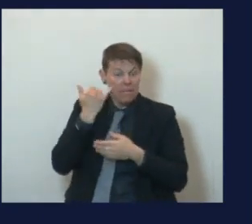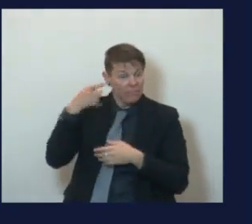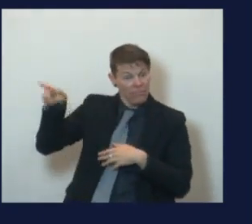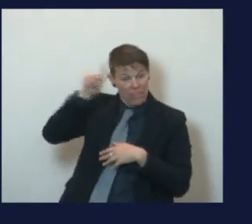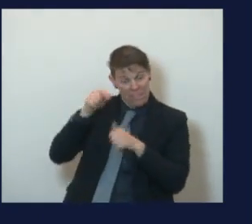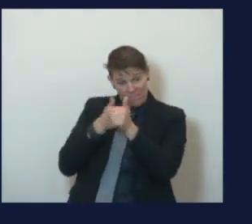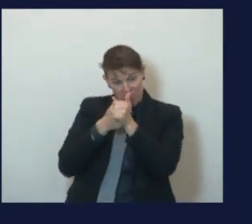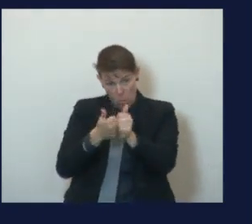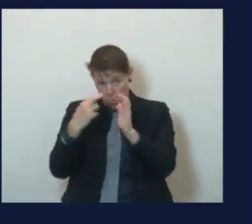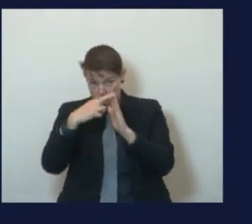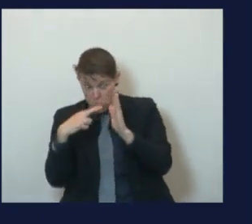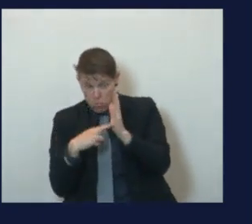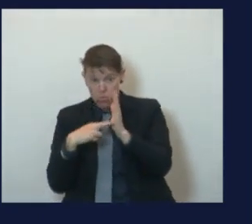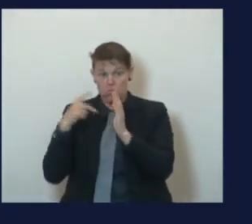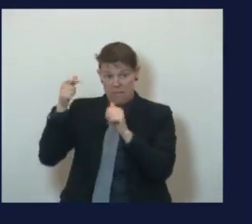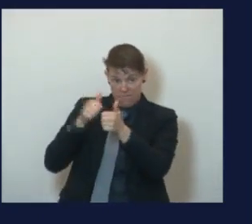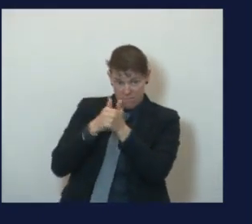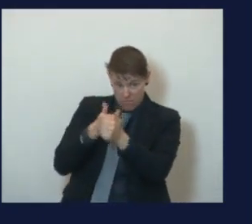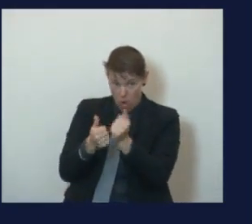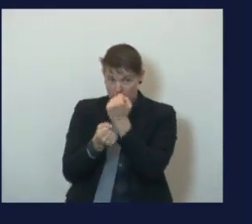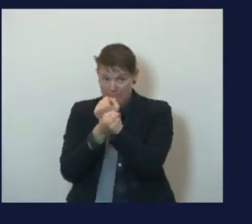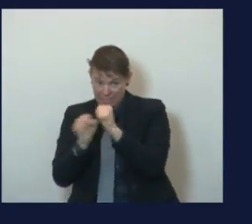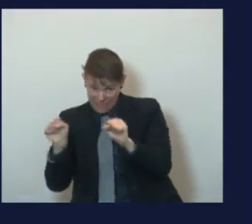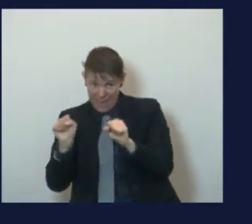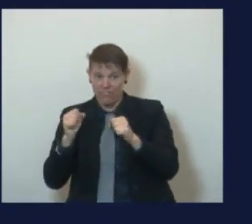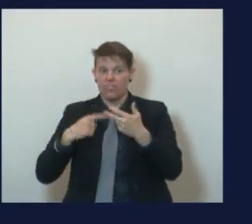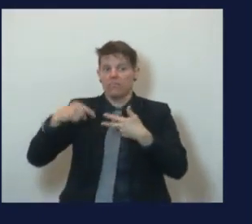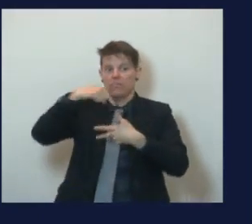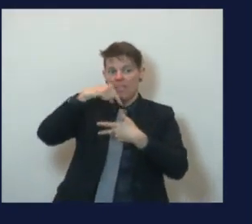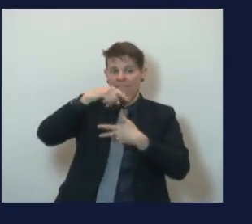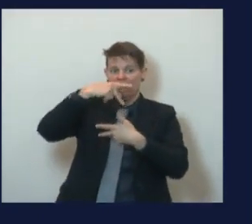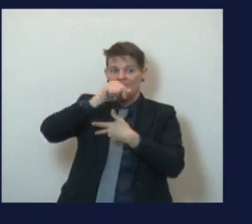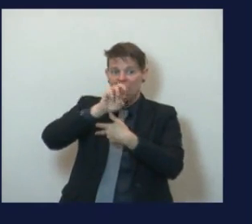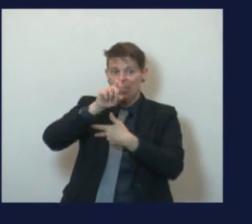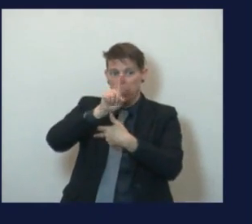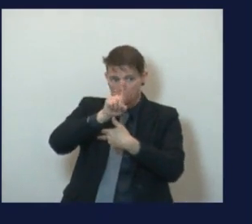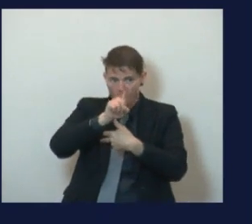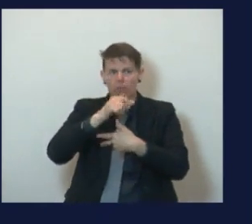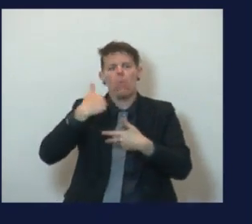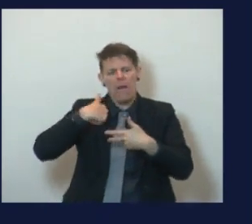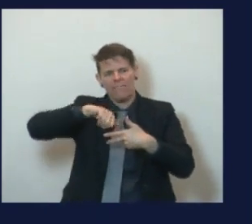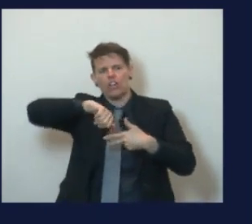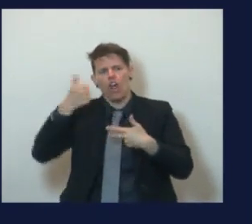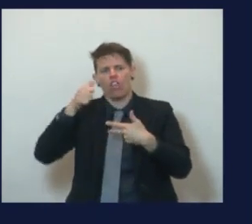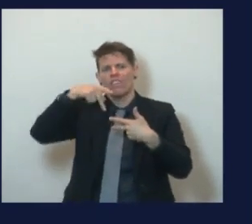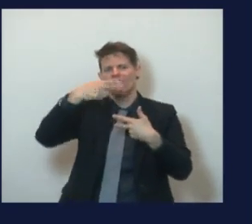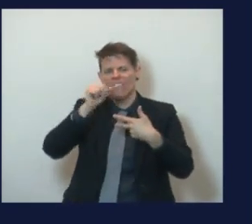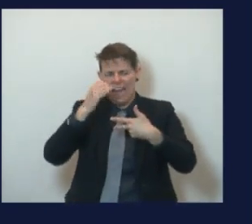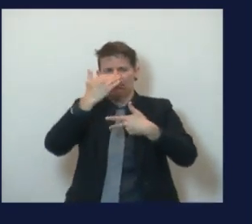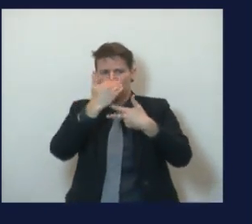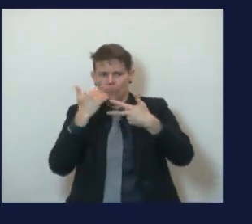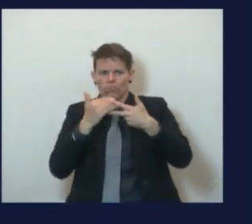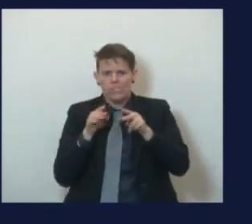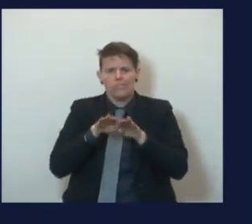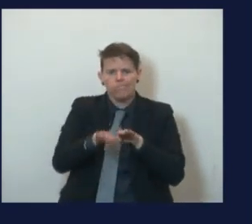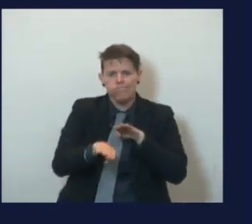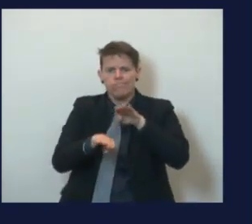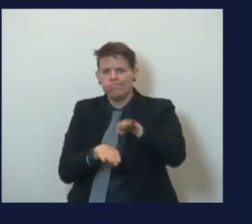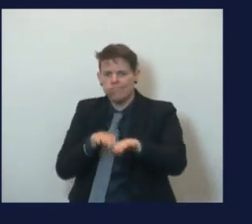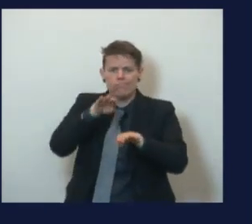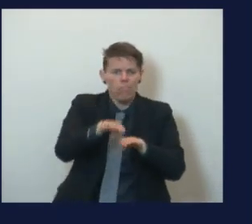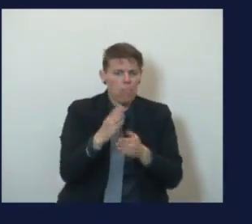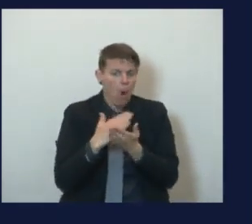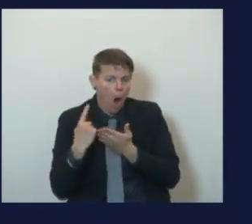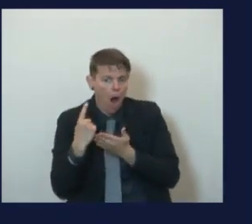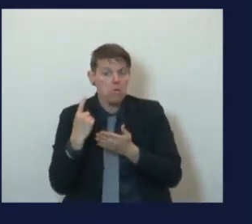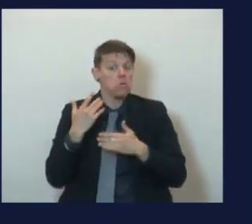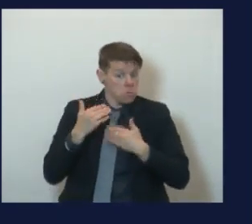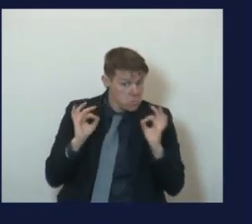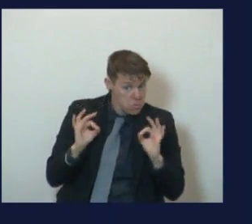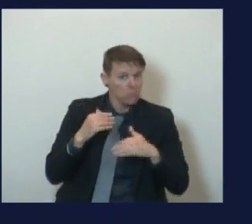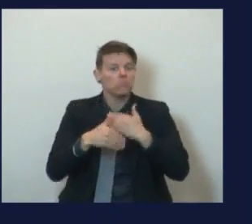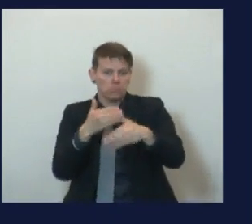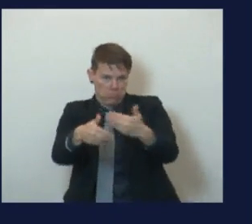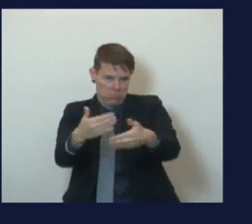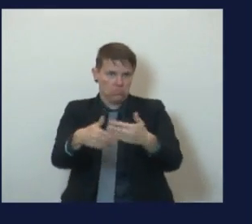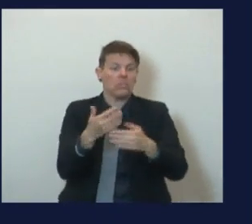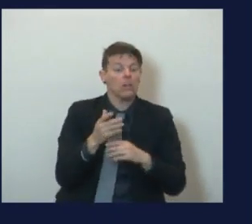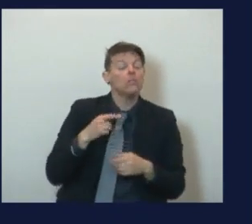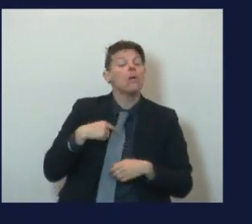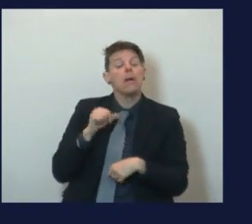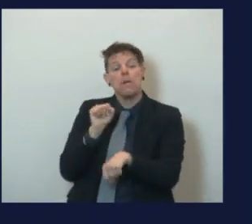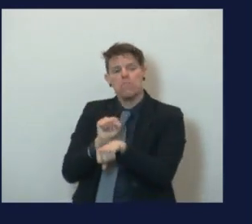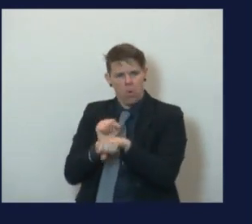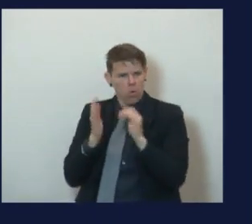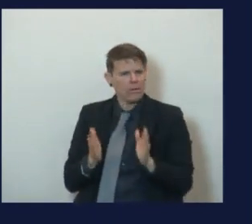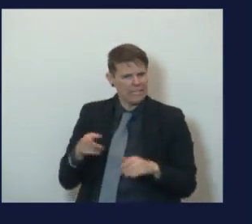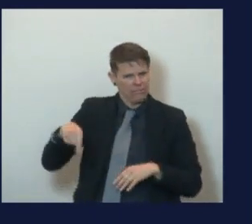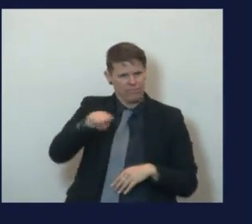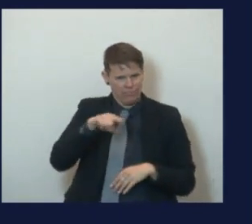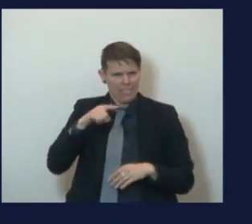THE MORE EMPLOYERS THAT CAN DO THIS, THE EASIER IT IS TO GO FR NOT PREPARATION PHASE INTO THESE NEXT PHASES THAT WE IDENTIFIED EARLIER IN THE SLIDES AND PRESENTATION.